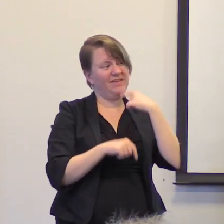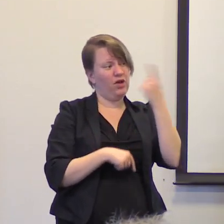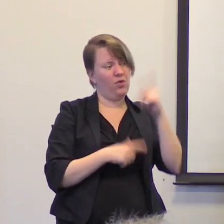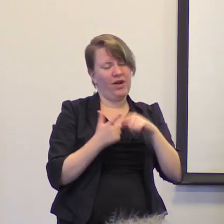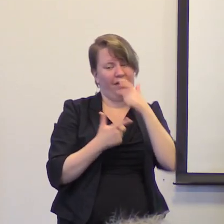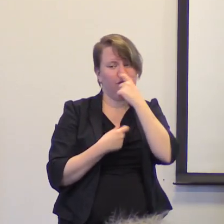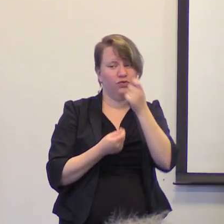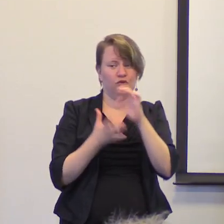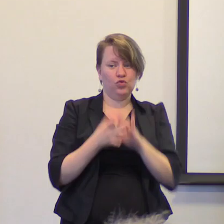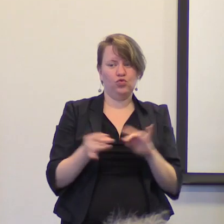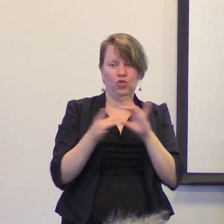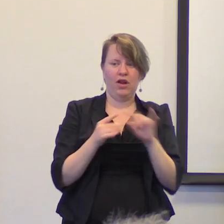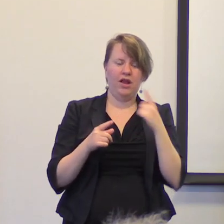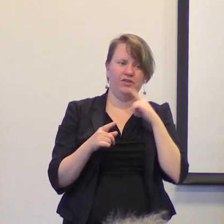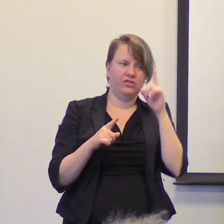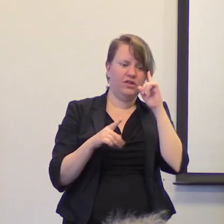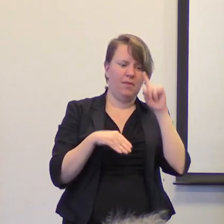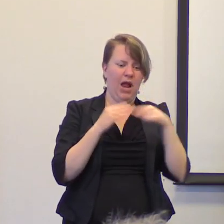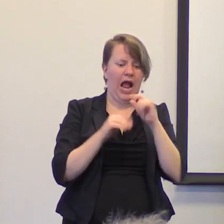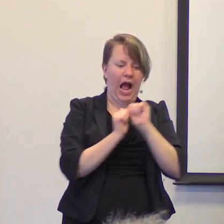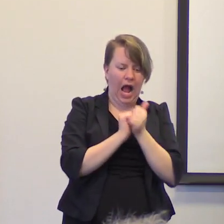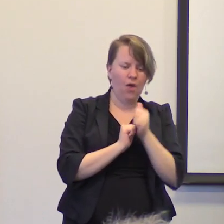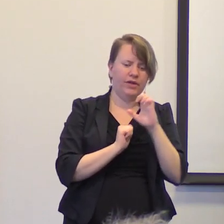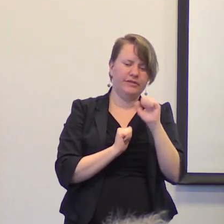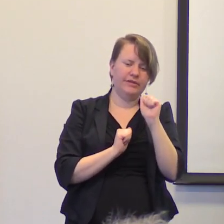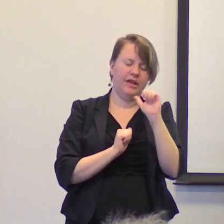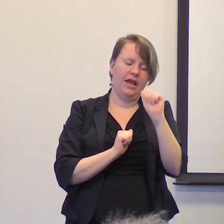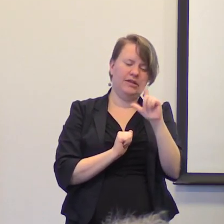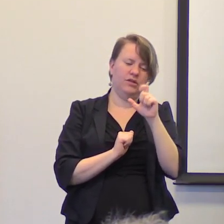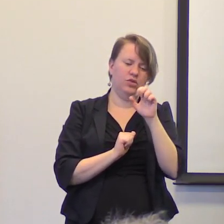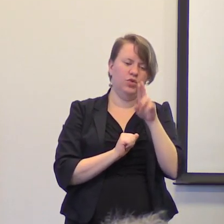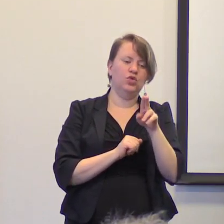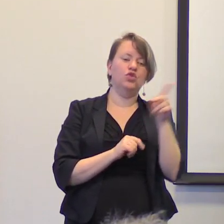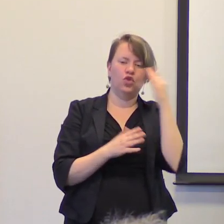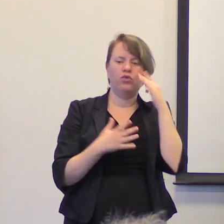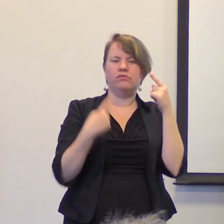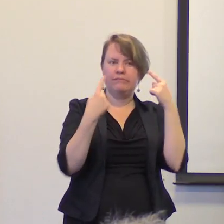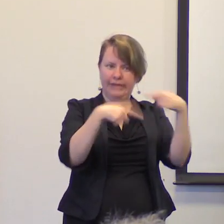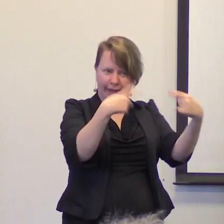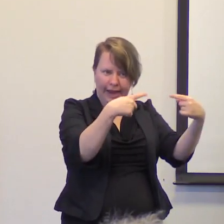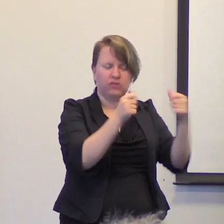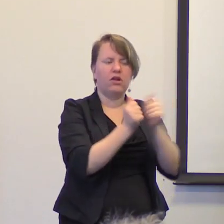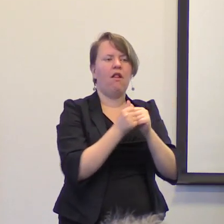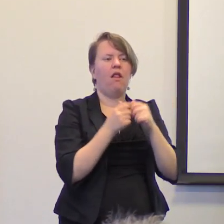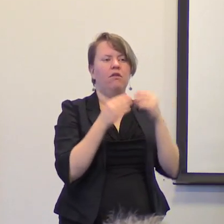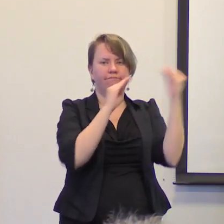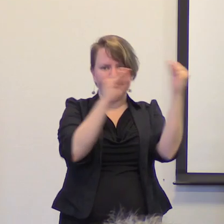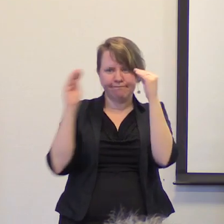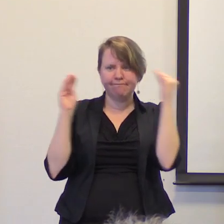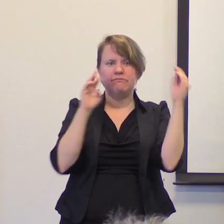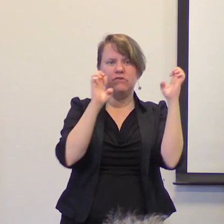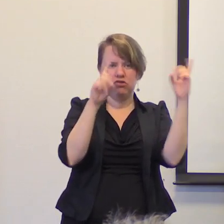story because this is just about how they ACLU works. You all know we do litigation and we do a lot of public education, but one of the things